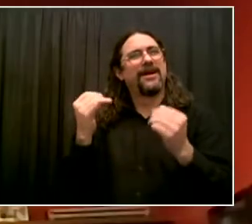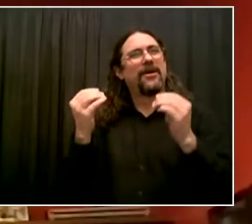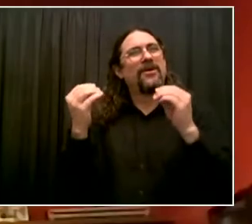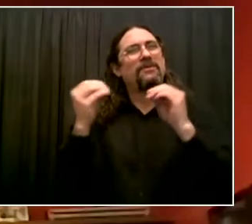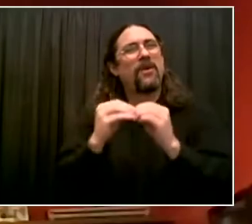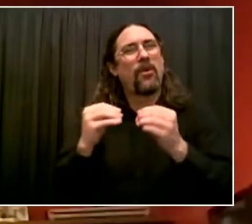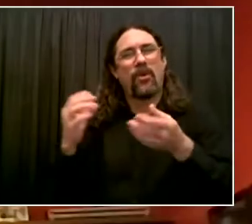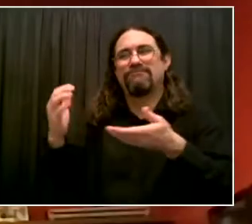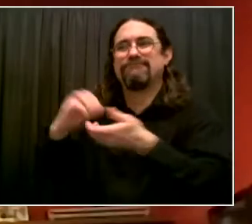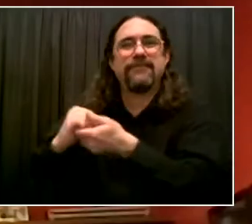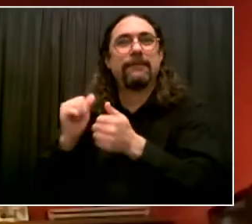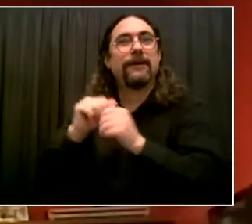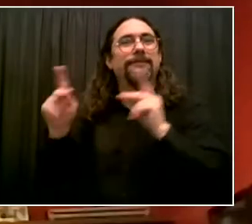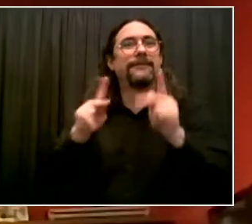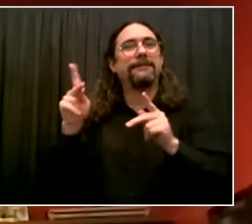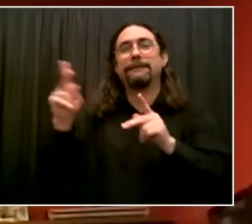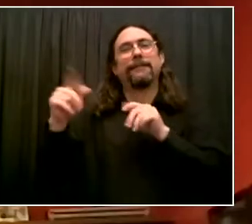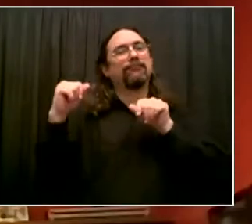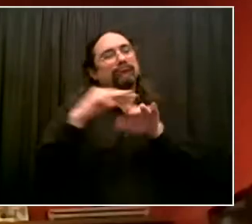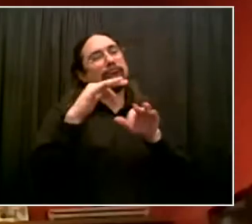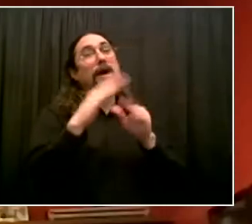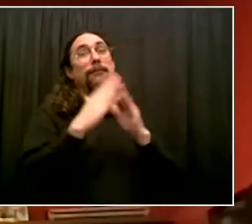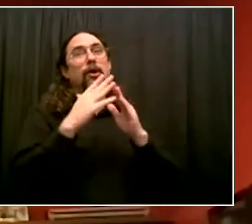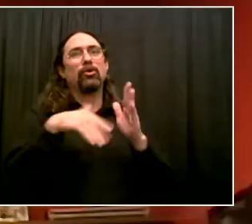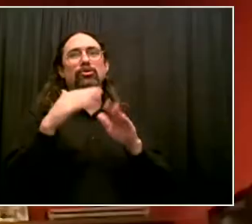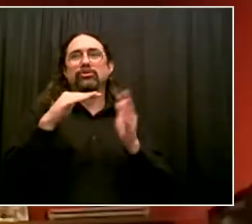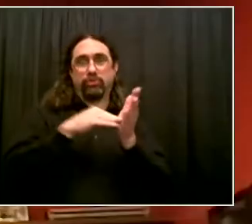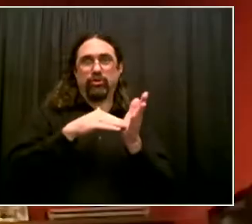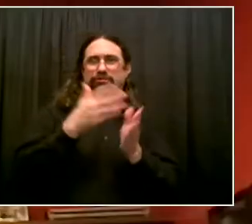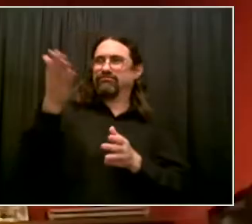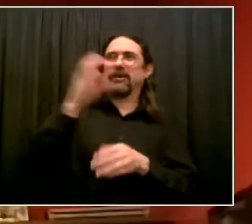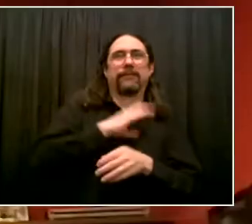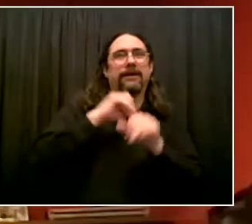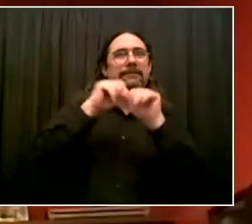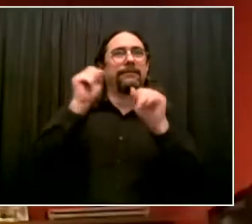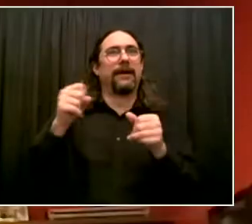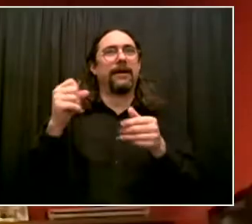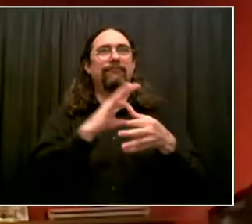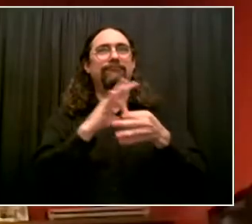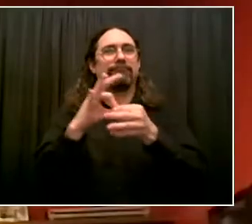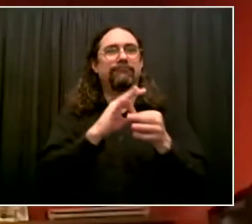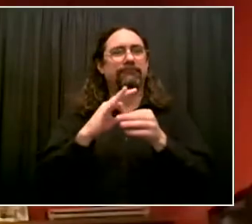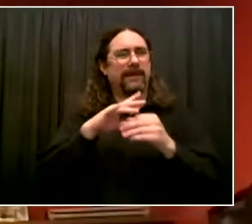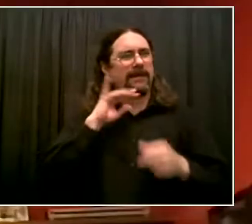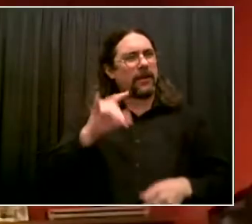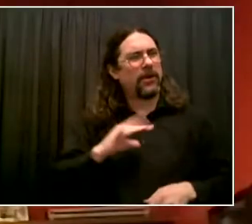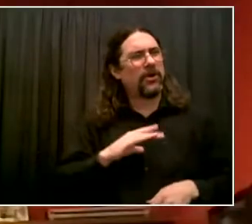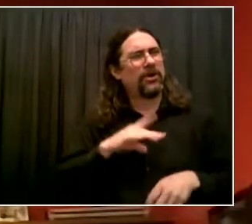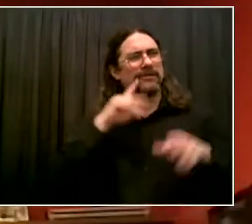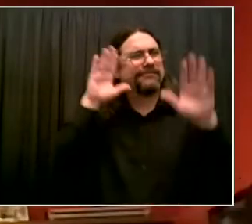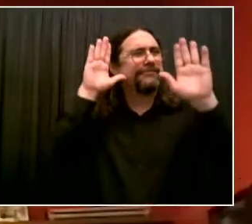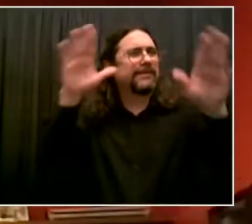PRECINCT REBELONGS TO THE COMMUNITY AND WE'LL HAVE THAT